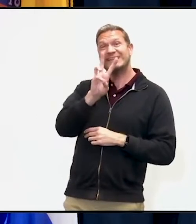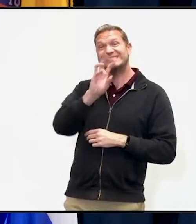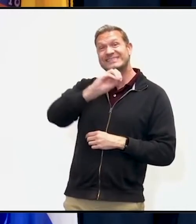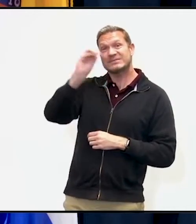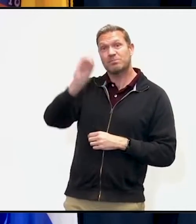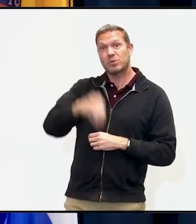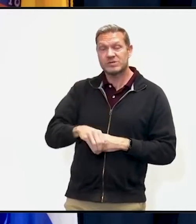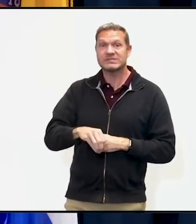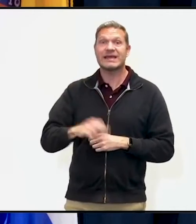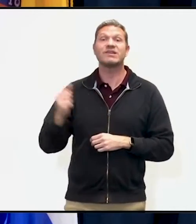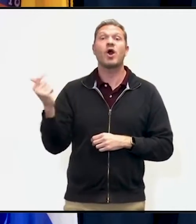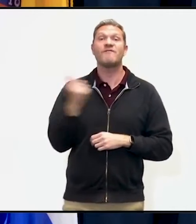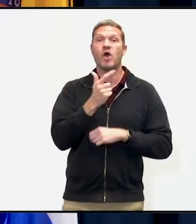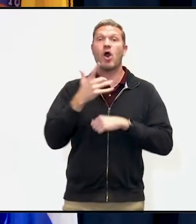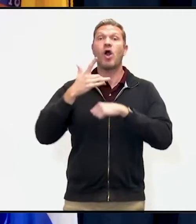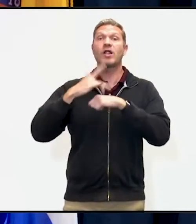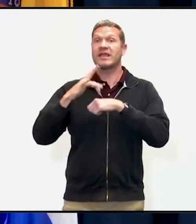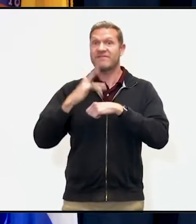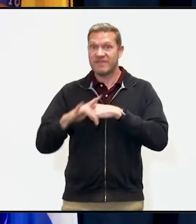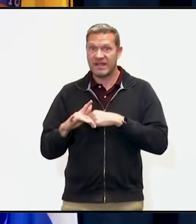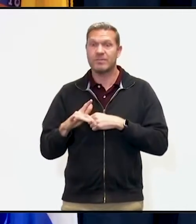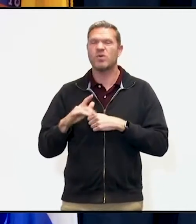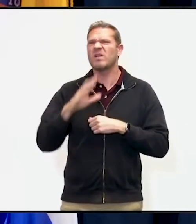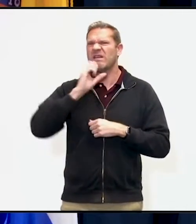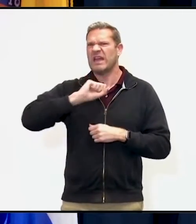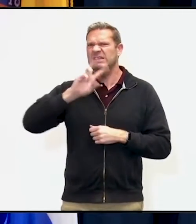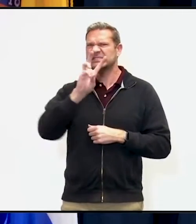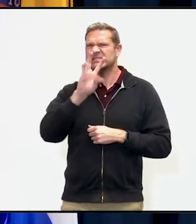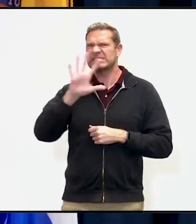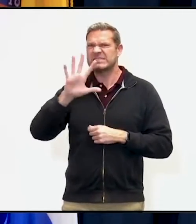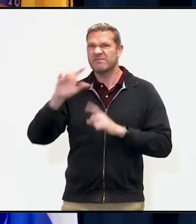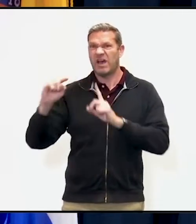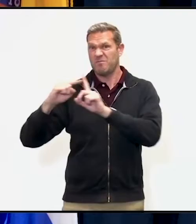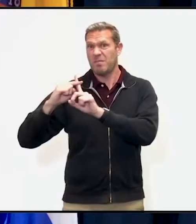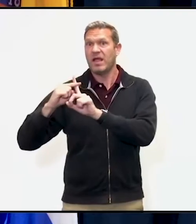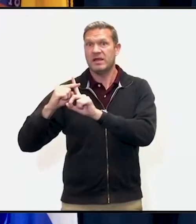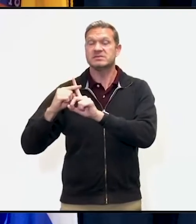eligible adults, so basically those 16 plus have been vaccinated in Long Beach.